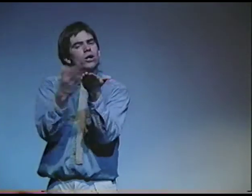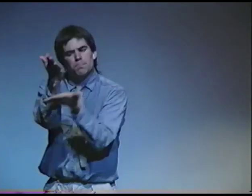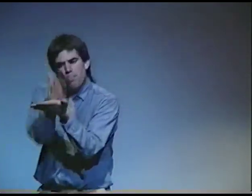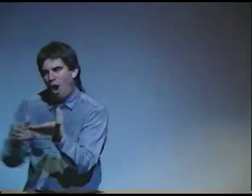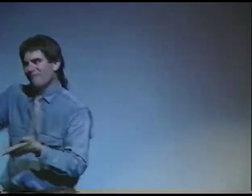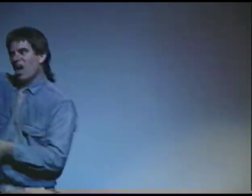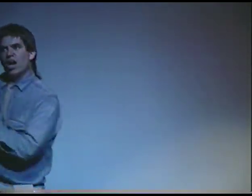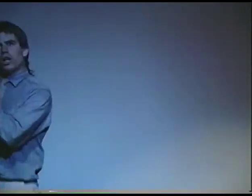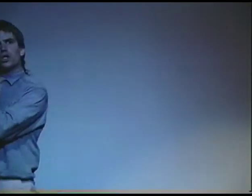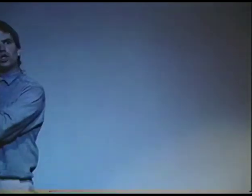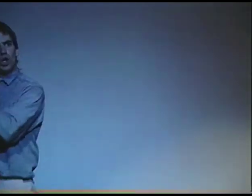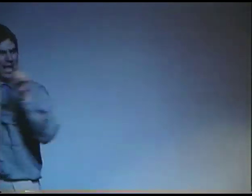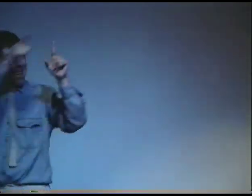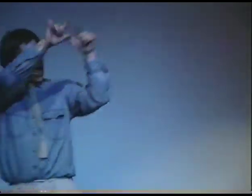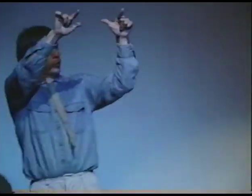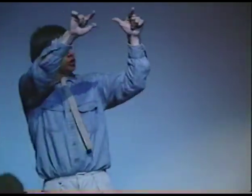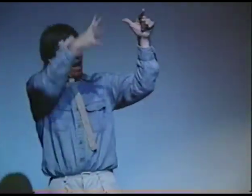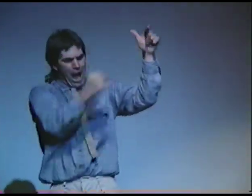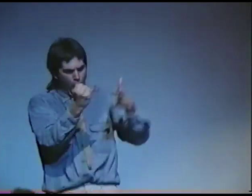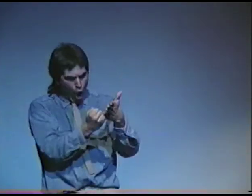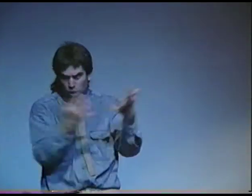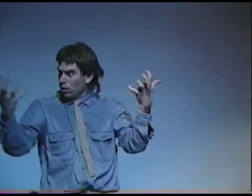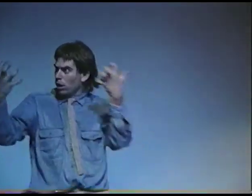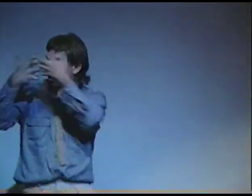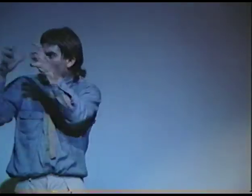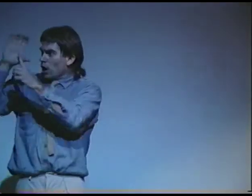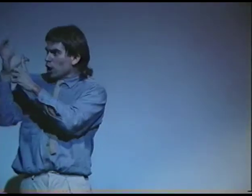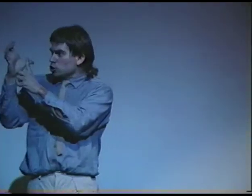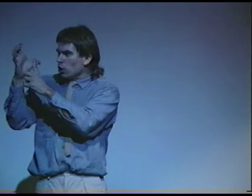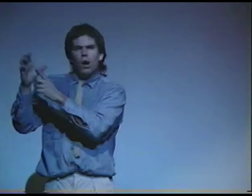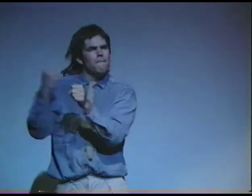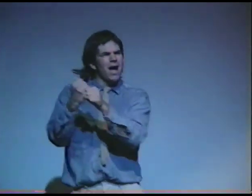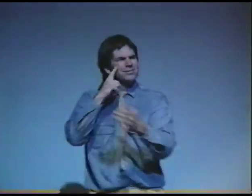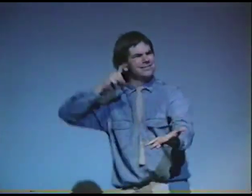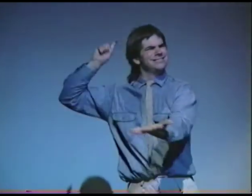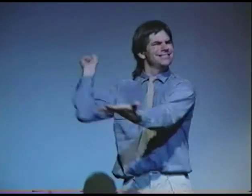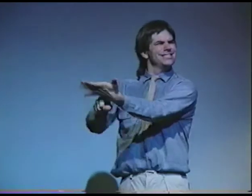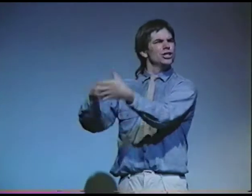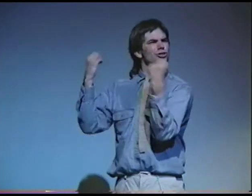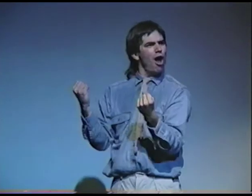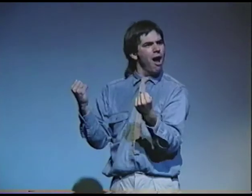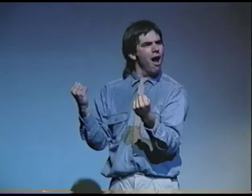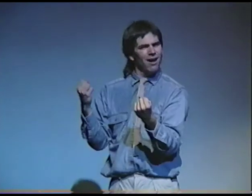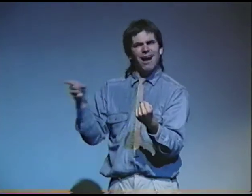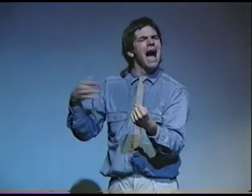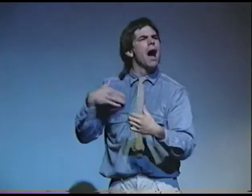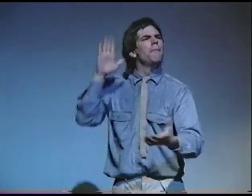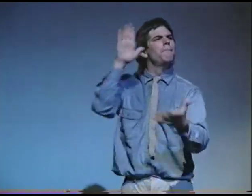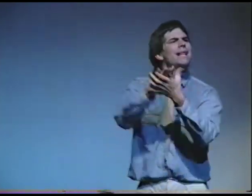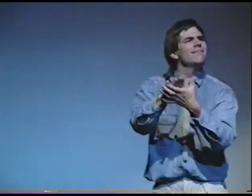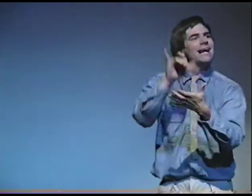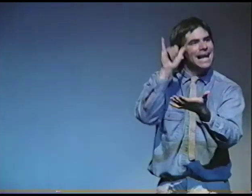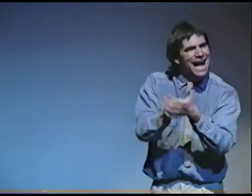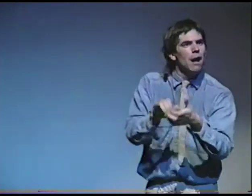And the language is part of art. And art is part of our culture. And the language and the culture go together.